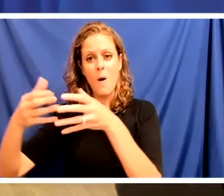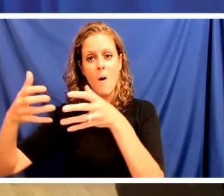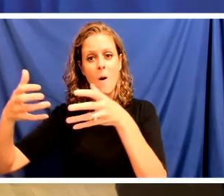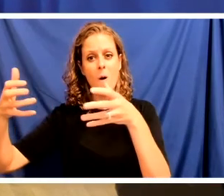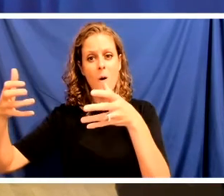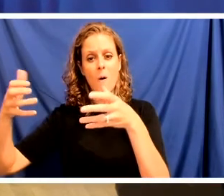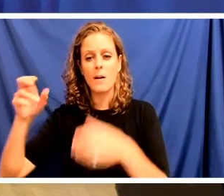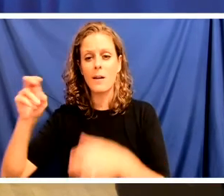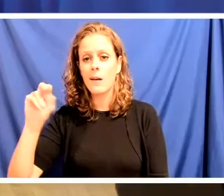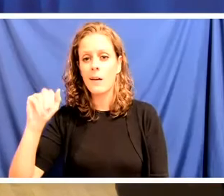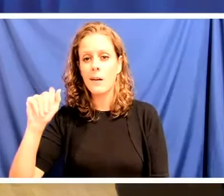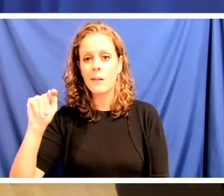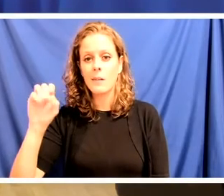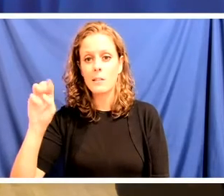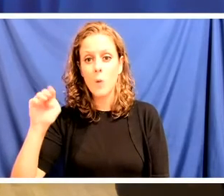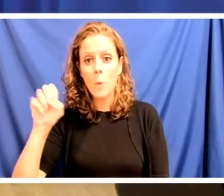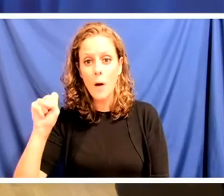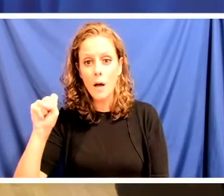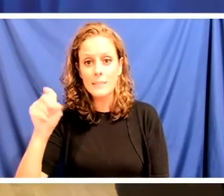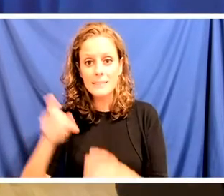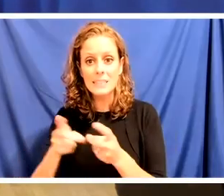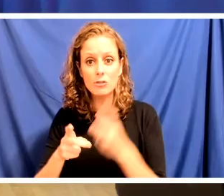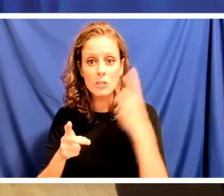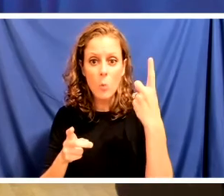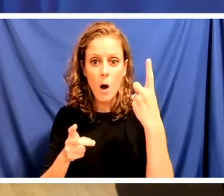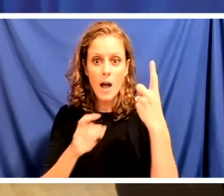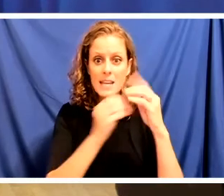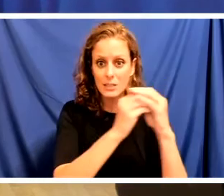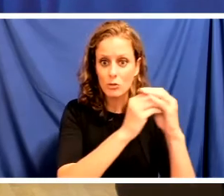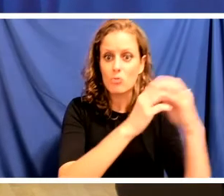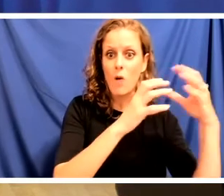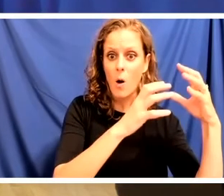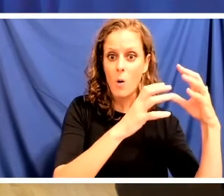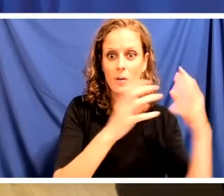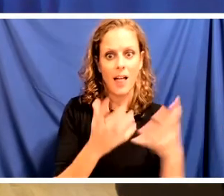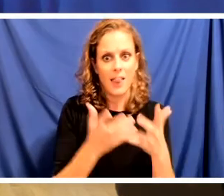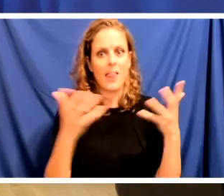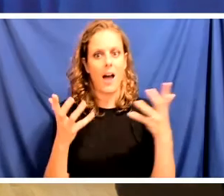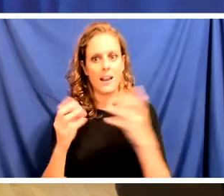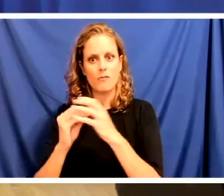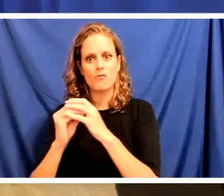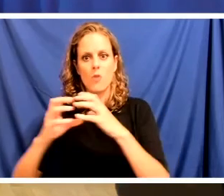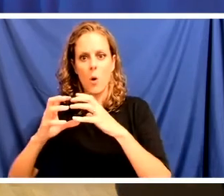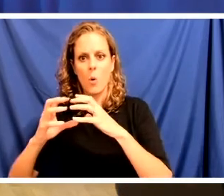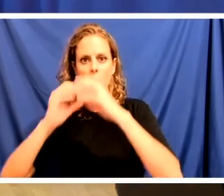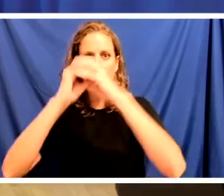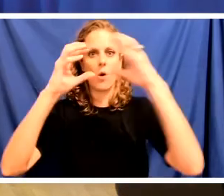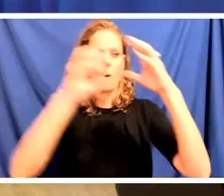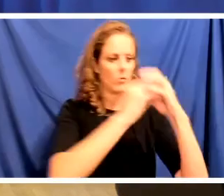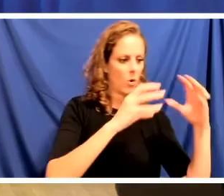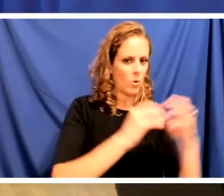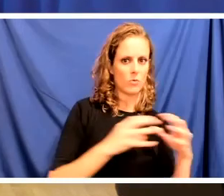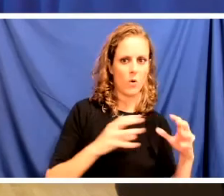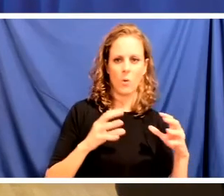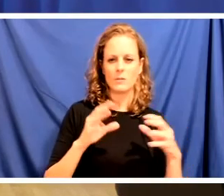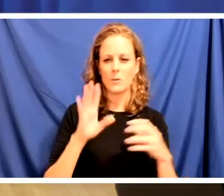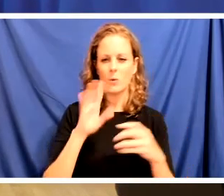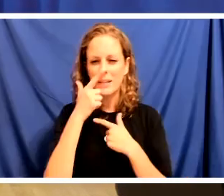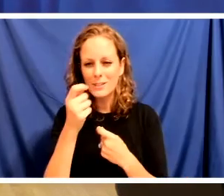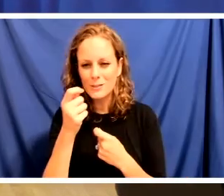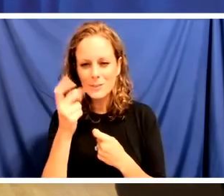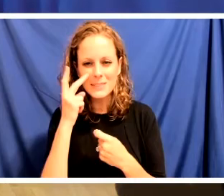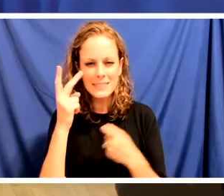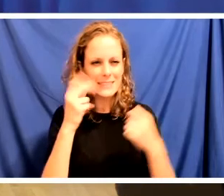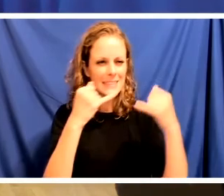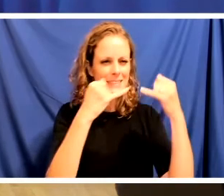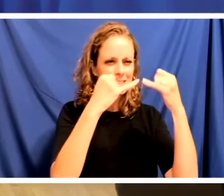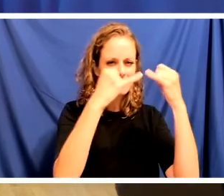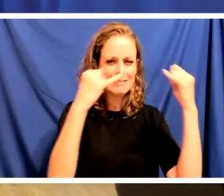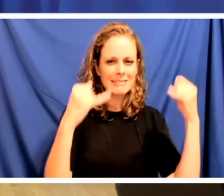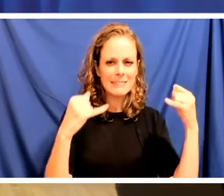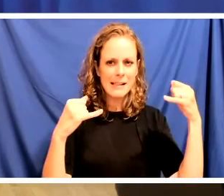Thomas and district one have grown as well district, I mean there is a lot of growth going on, so be interesting to see what what comes you have quite the task in front of you don't you.